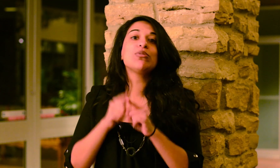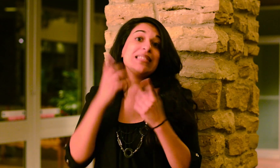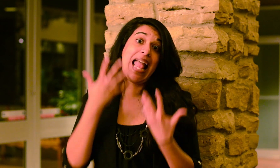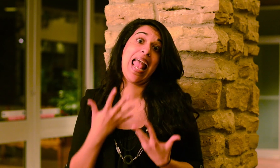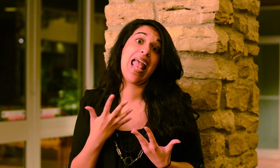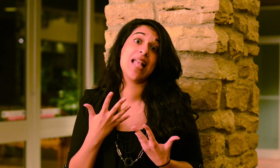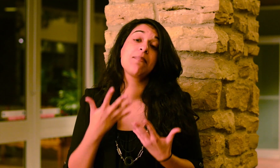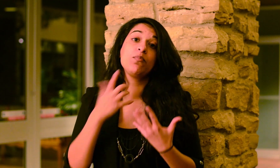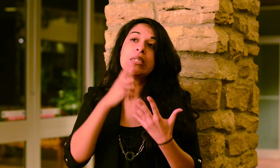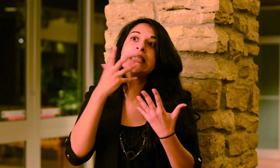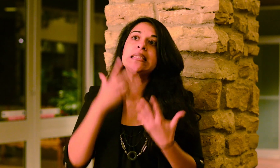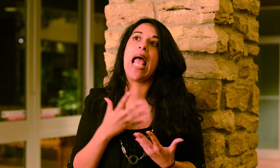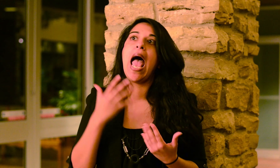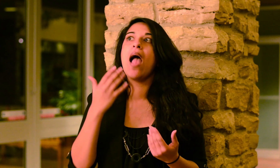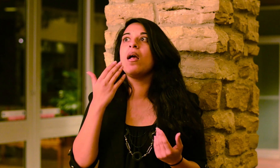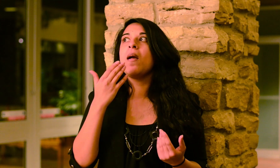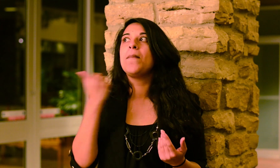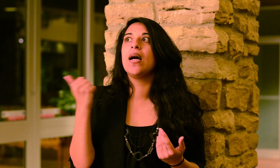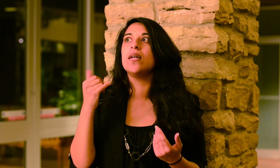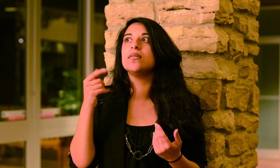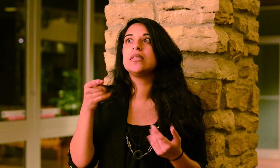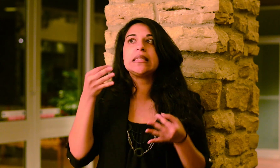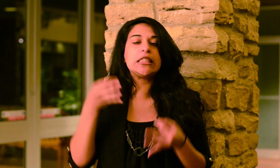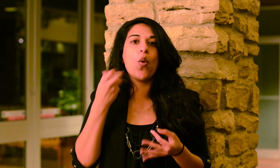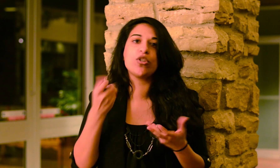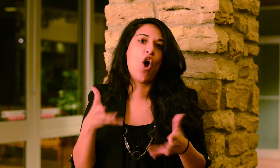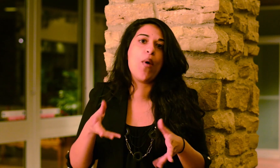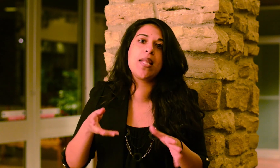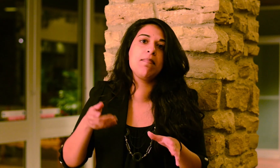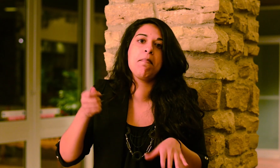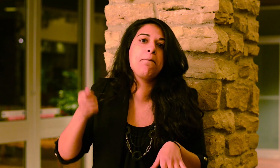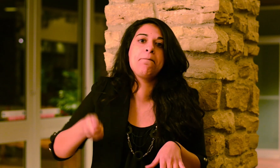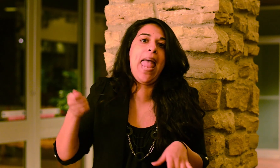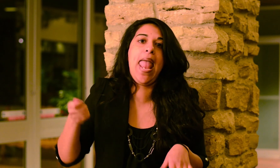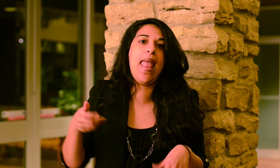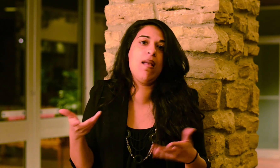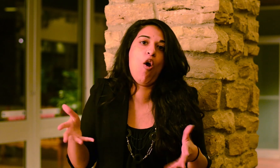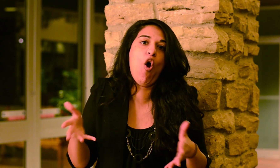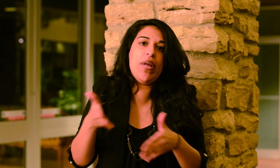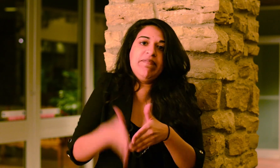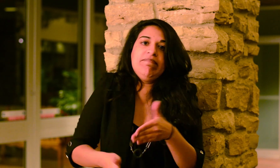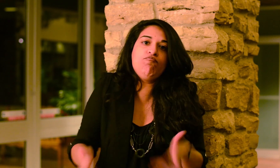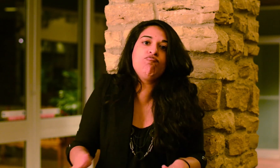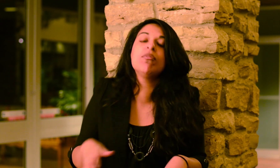At the same time, I also feel sad. I'm sad that this decision had already passed. It's happening.